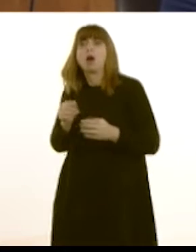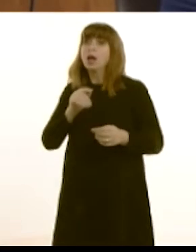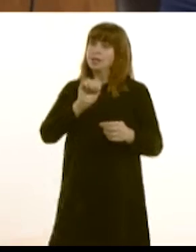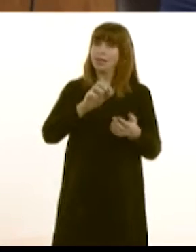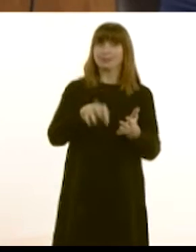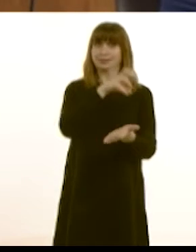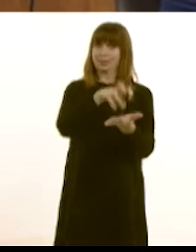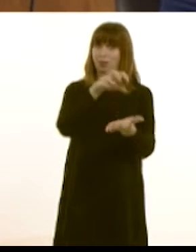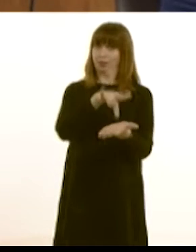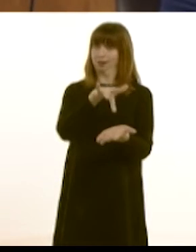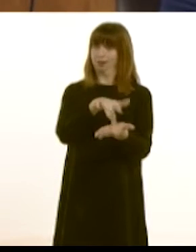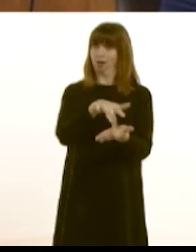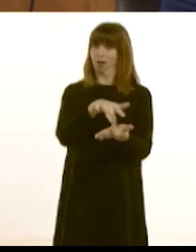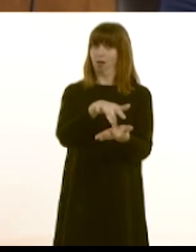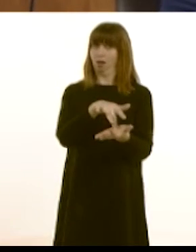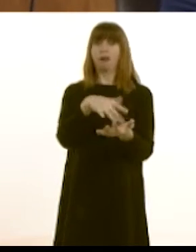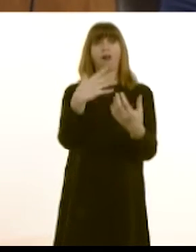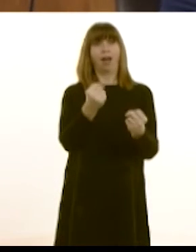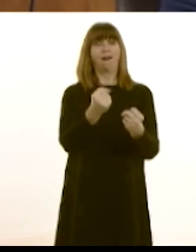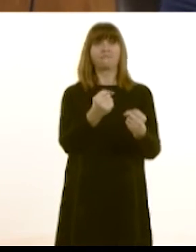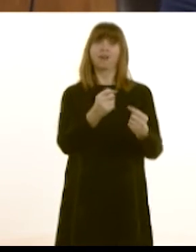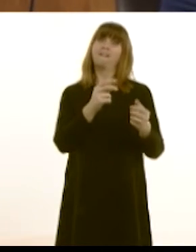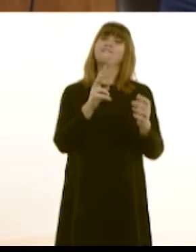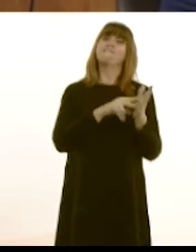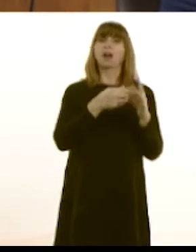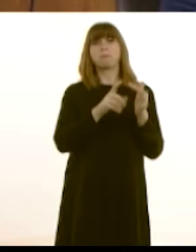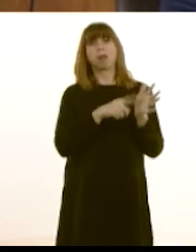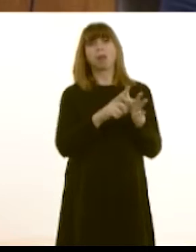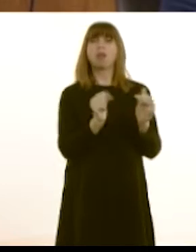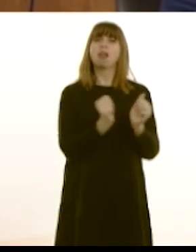We have ëVibrant and Viable Placesí, which is of course the programme that also helps